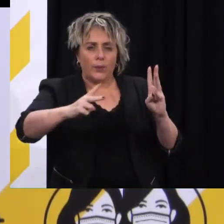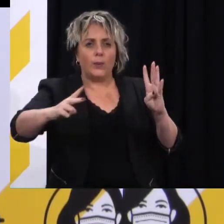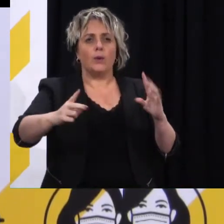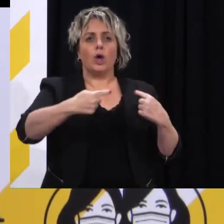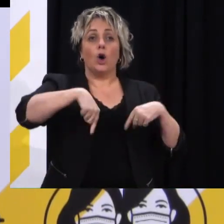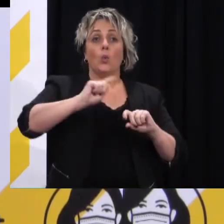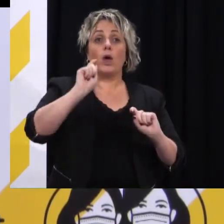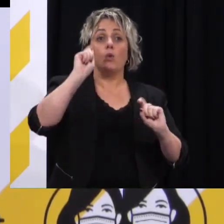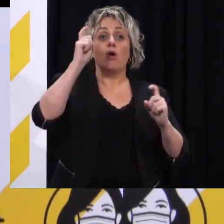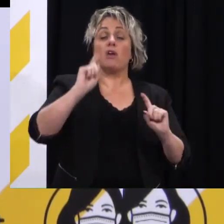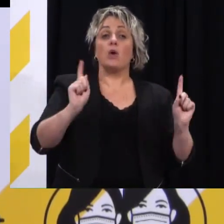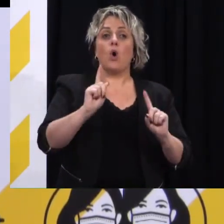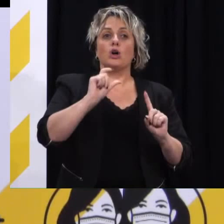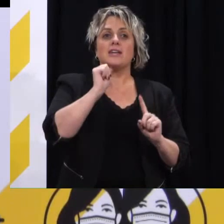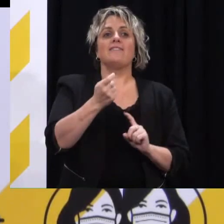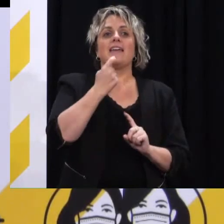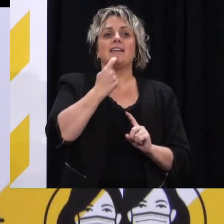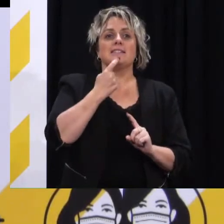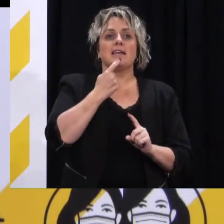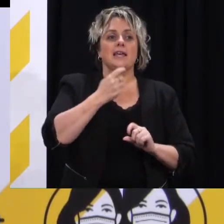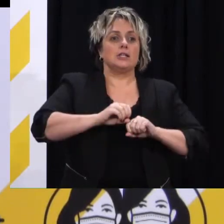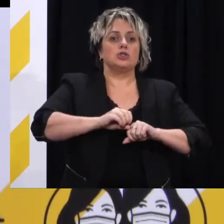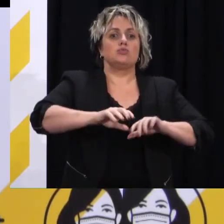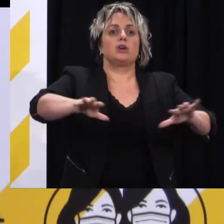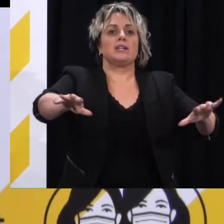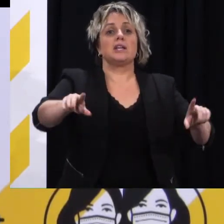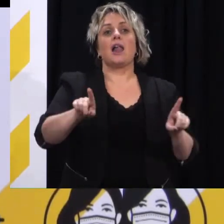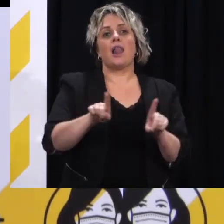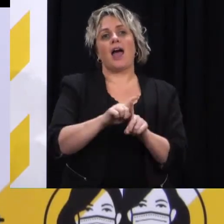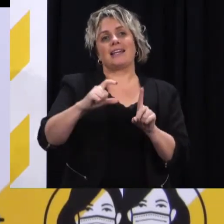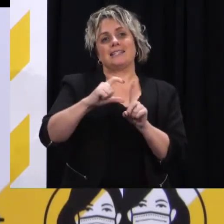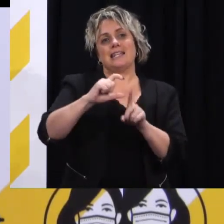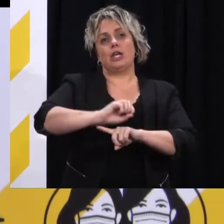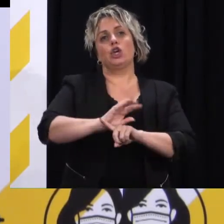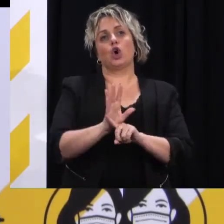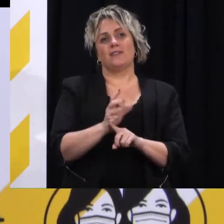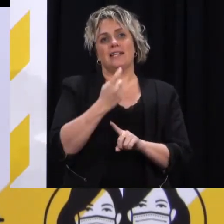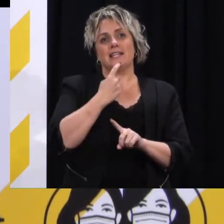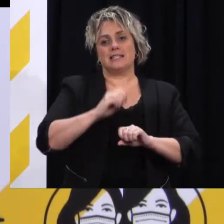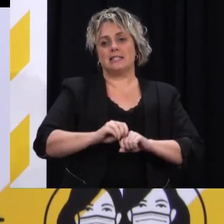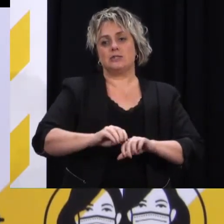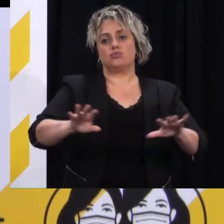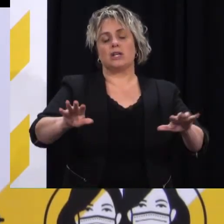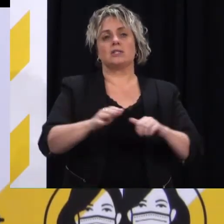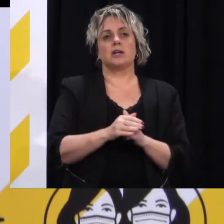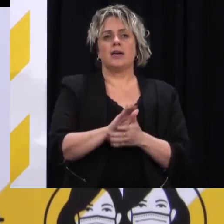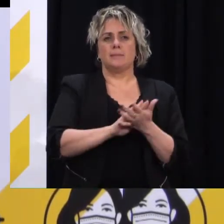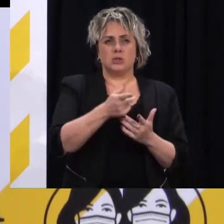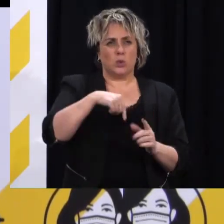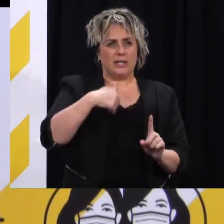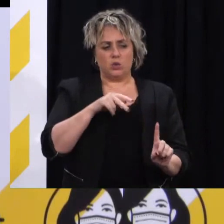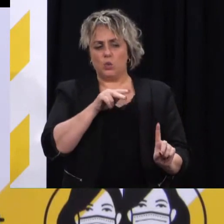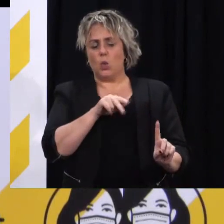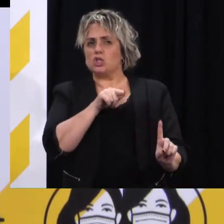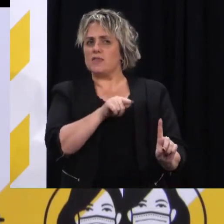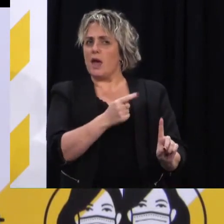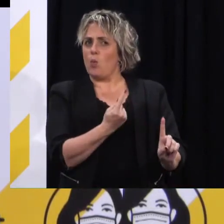variant of interest. We've had just one identifiedcation of